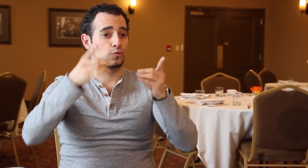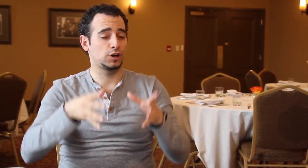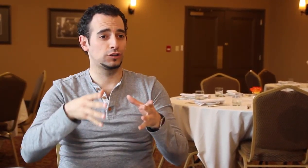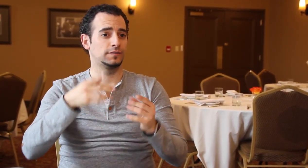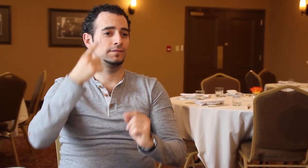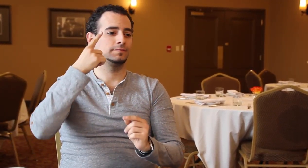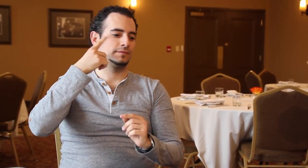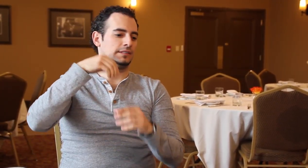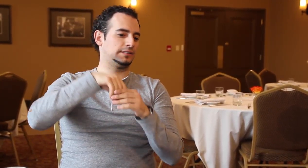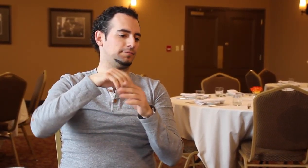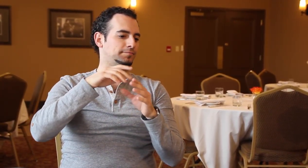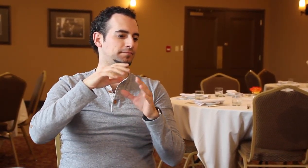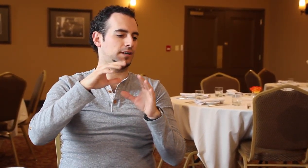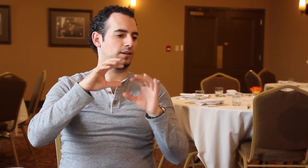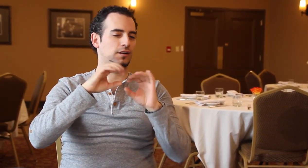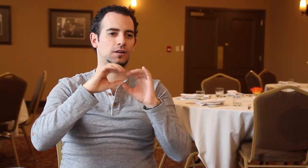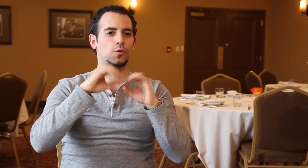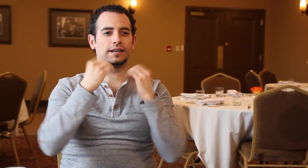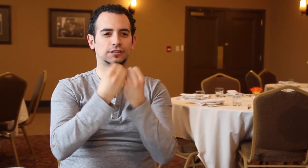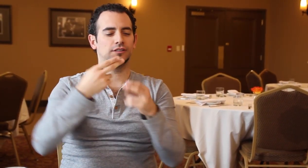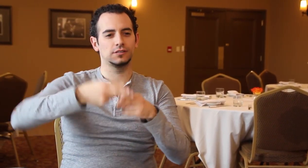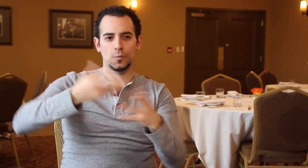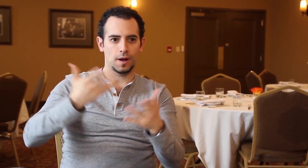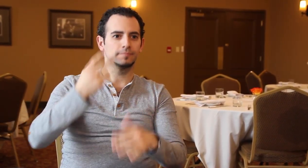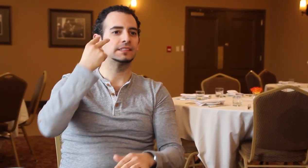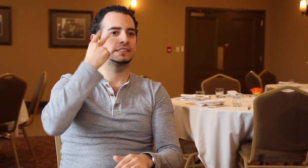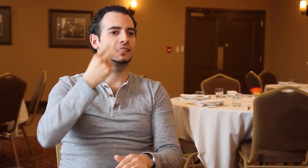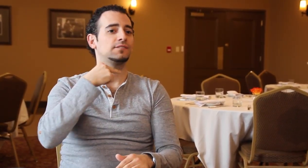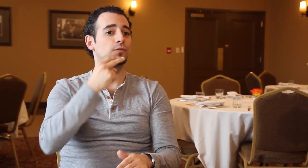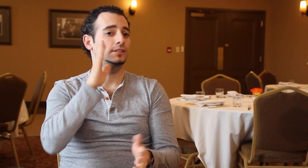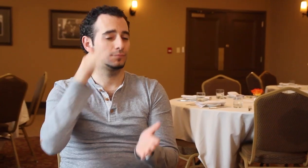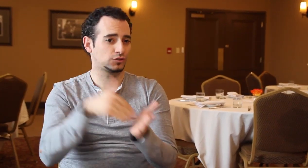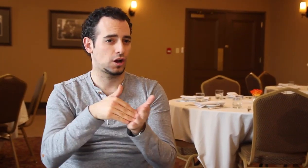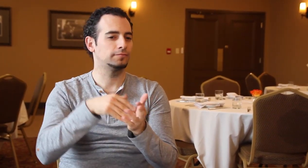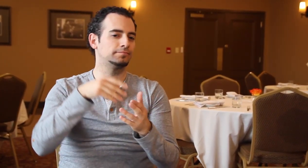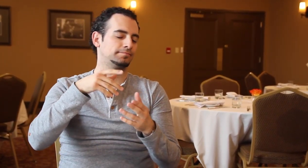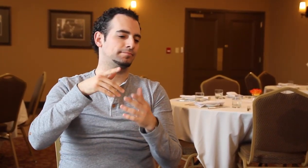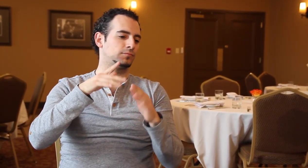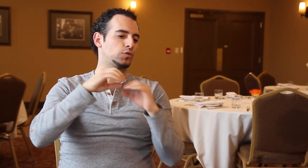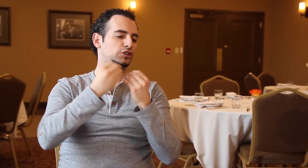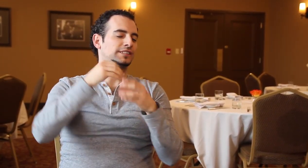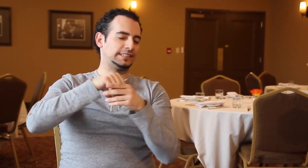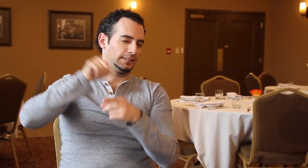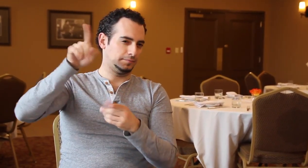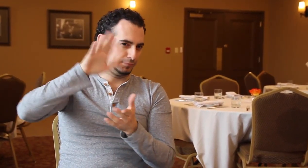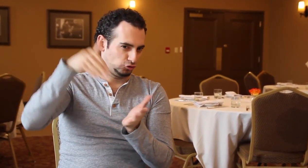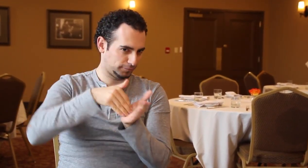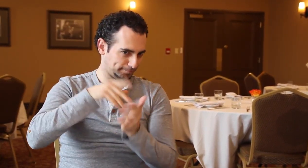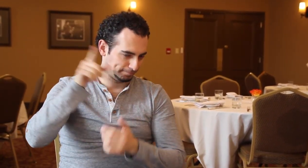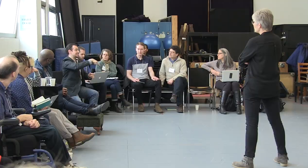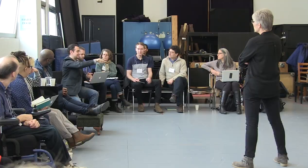I’m a writer, a director with an organization called Seeing Voices Montréal.